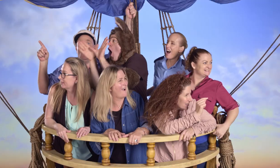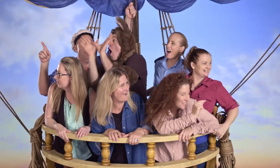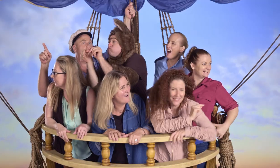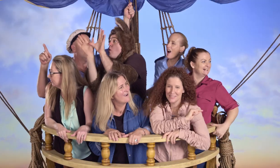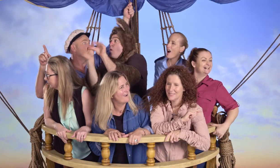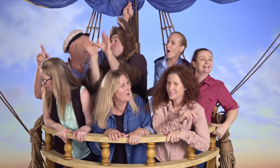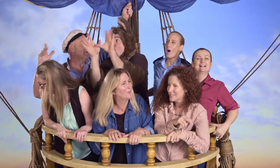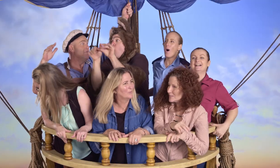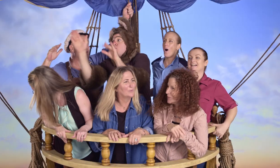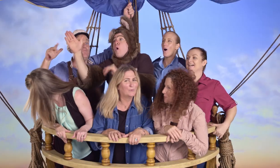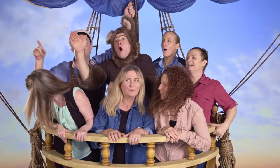Wow, look at that bird!